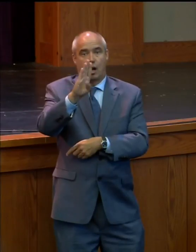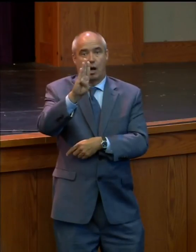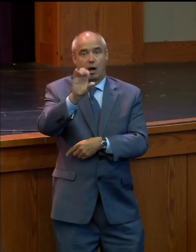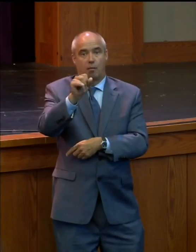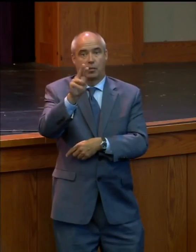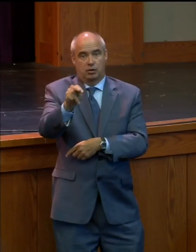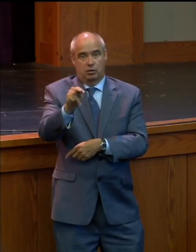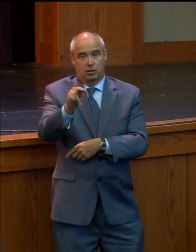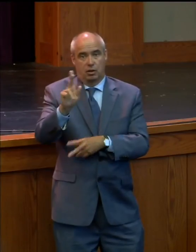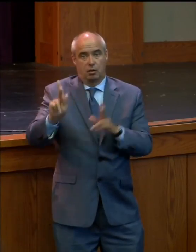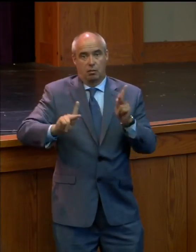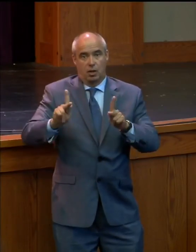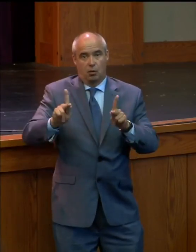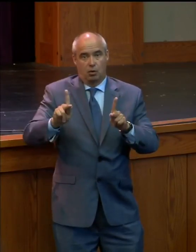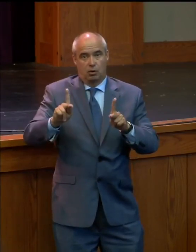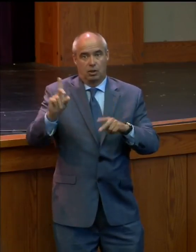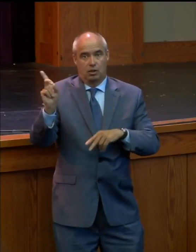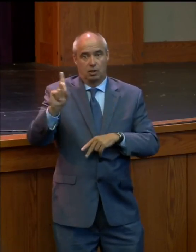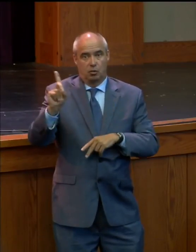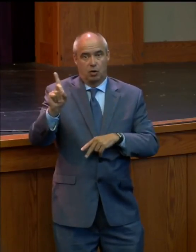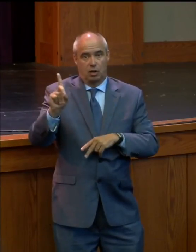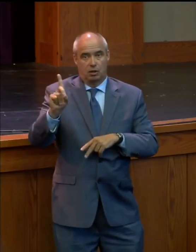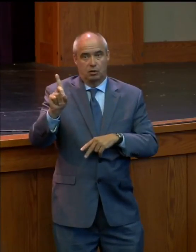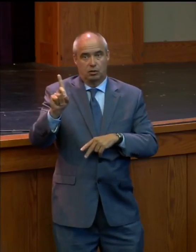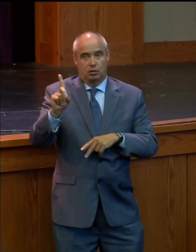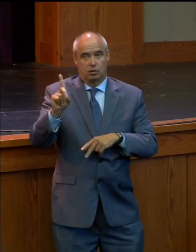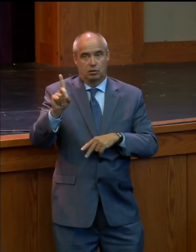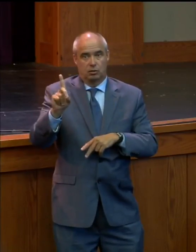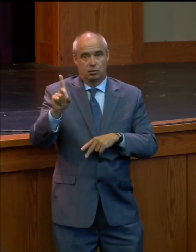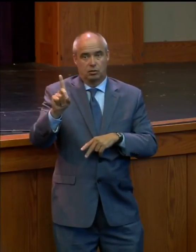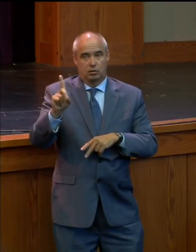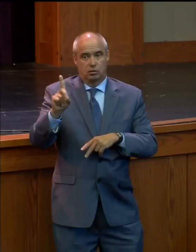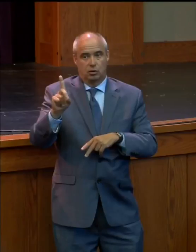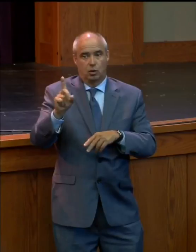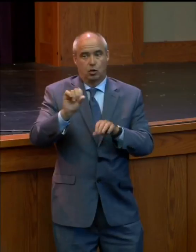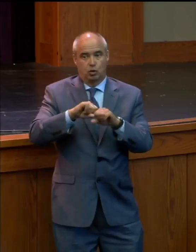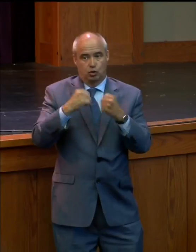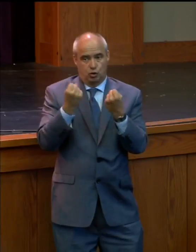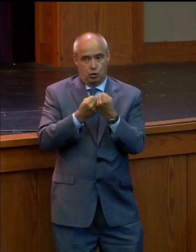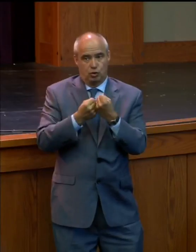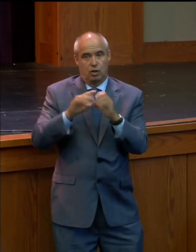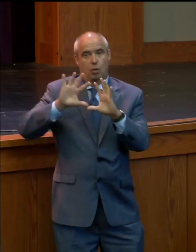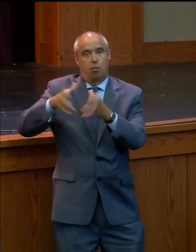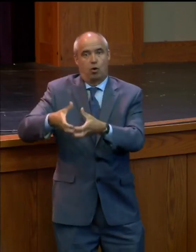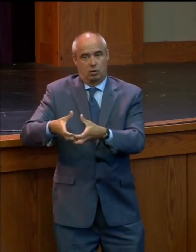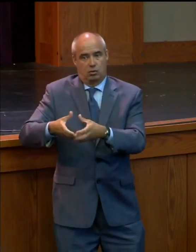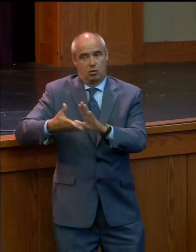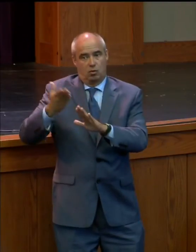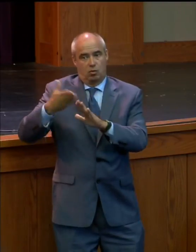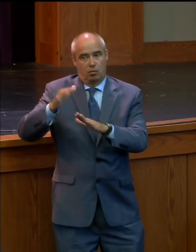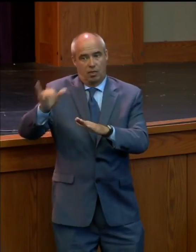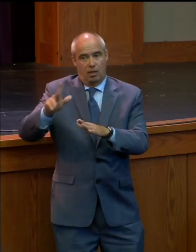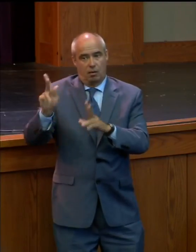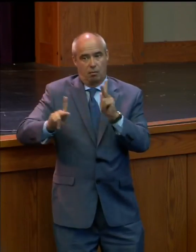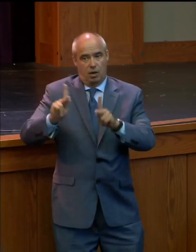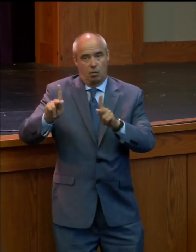DEMOCRATIC SOCIALIZE PARTY BY THE WAY. HE WAS RUNNING WITH DR. BENJAMIN SPOCK ON THE PEOPLE'S TICKET.